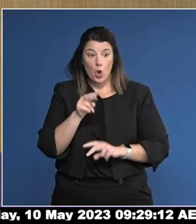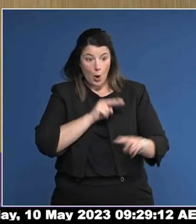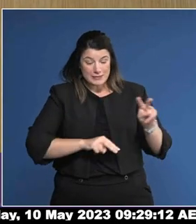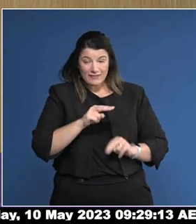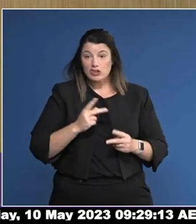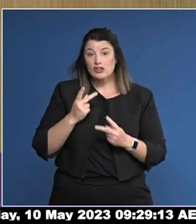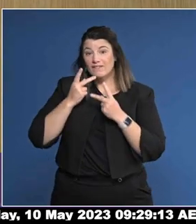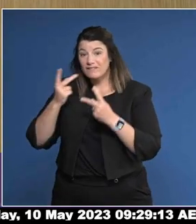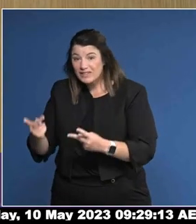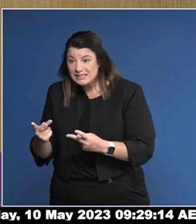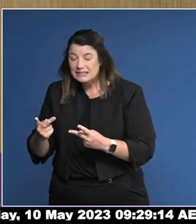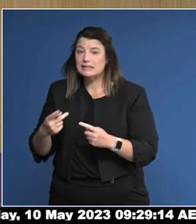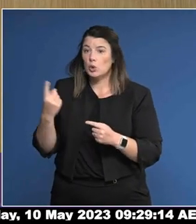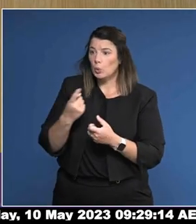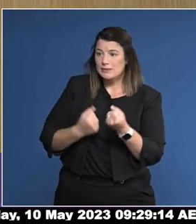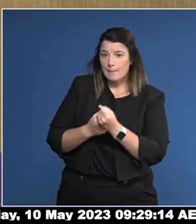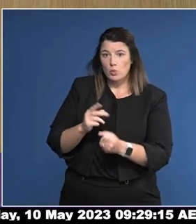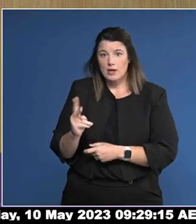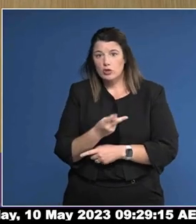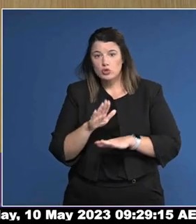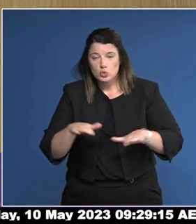of supports all contribute to the assessment.